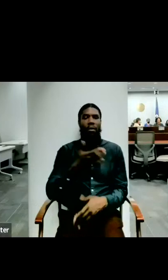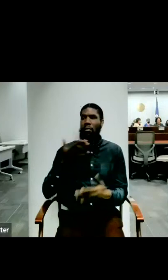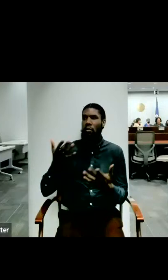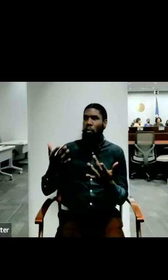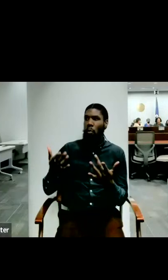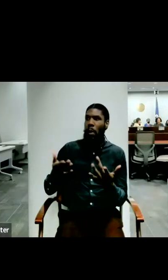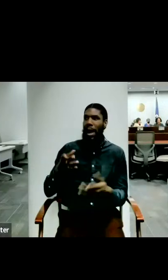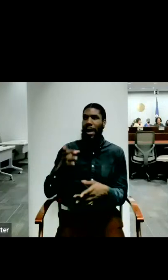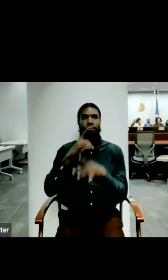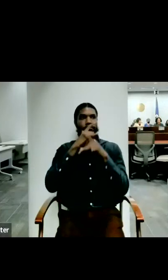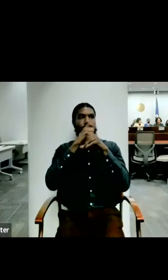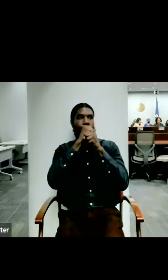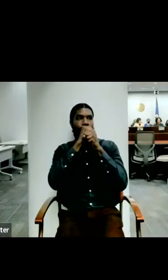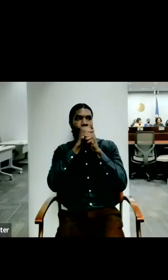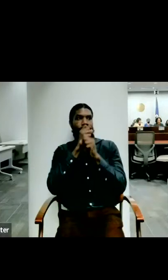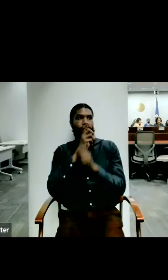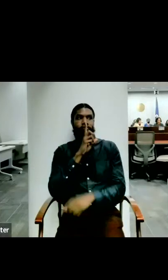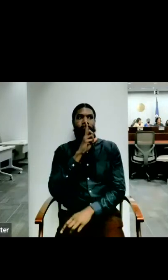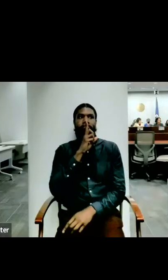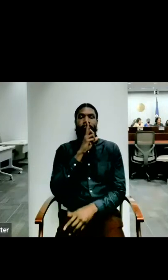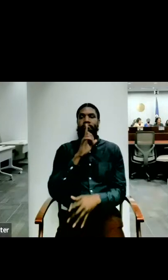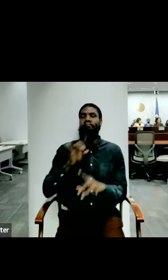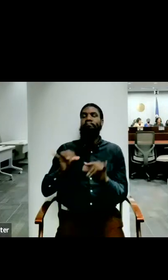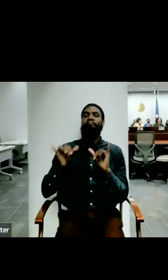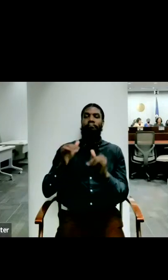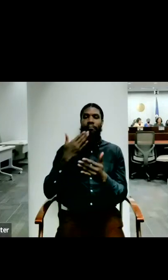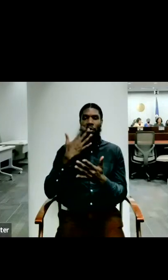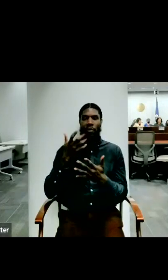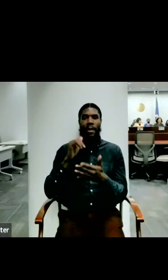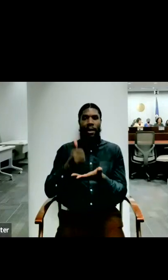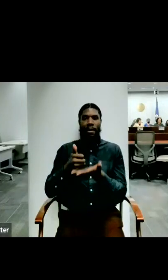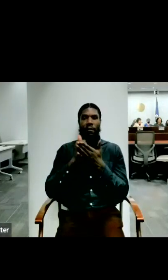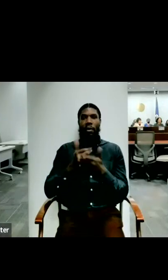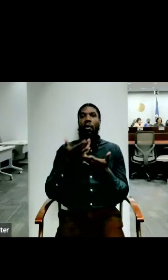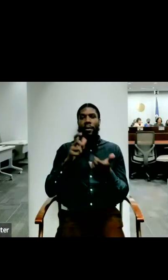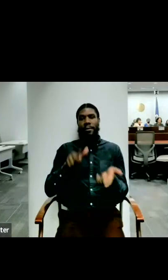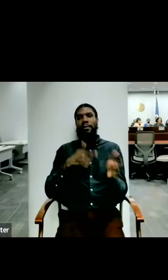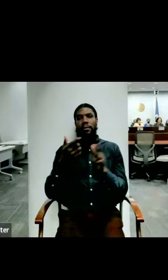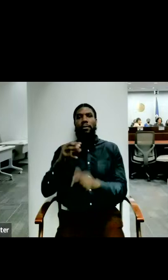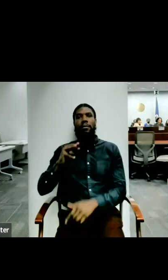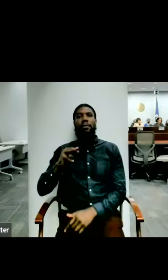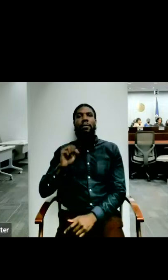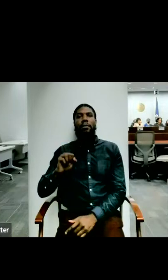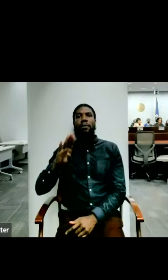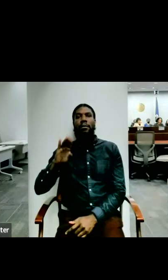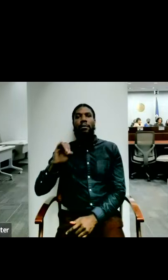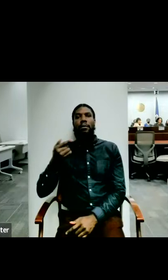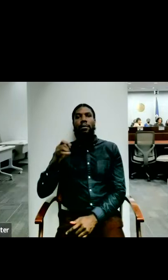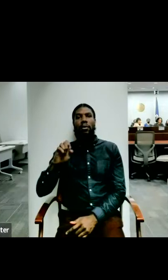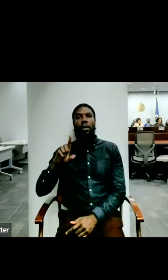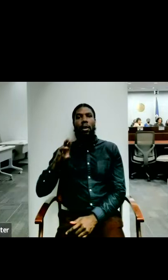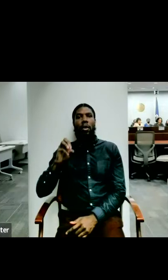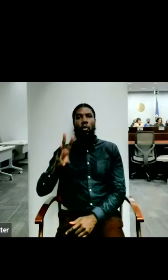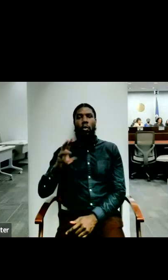Thank you, that's helpful. So I go next to Ms. Biglow. I wanted to ask you if you were seeing